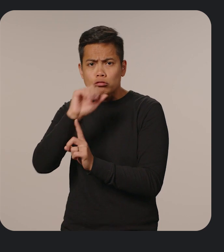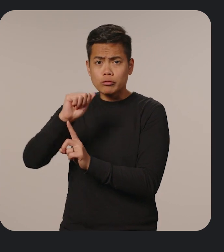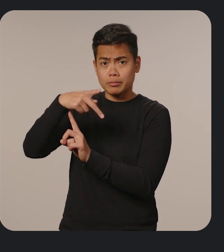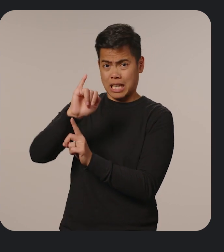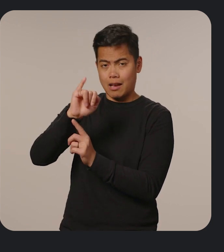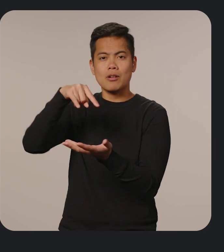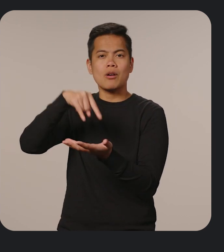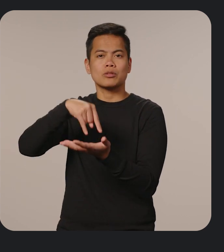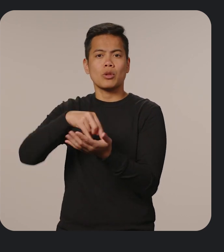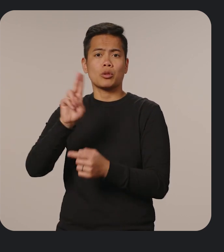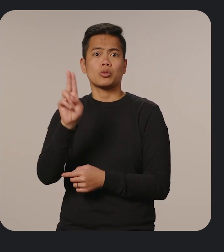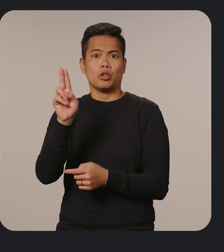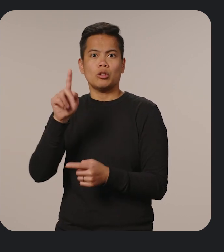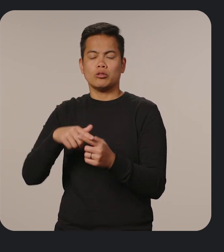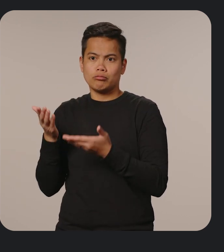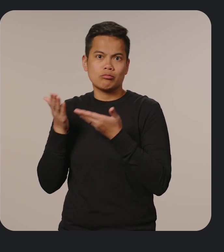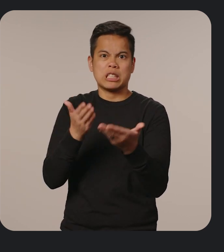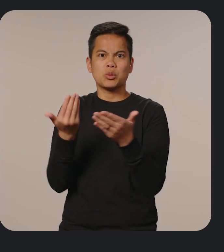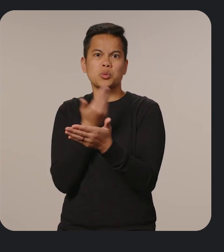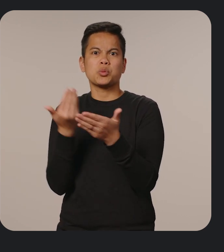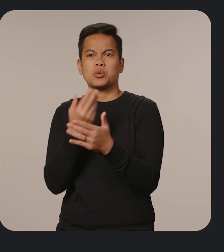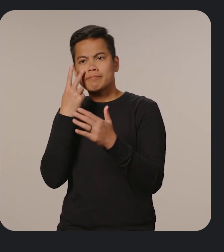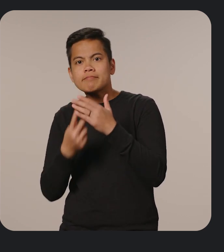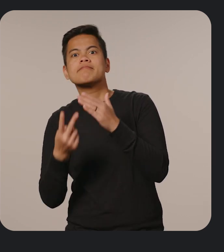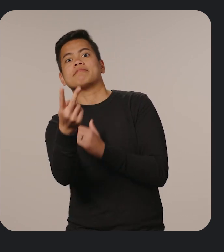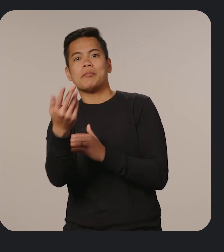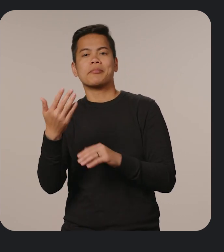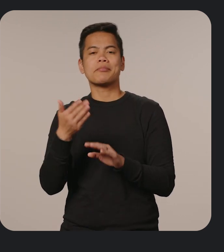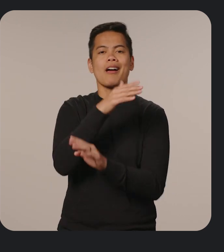of the most top used gestures. Material's predictive back animations